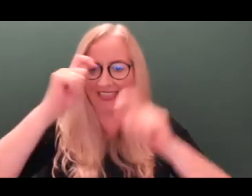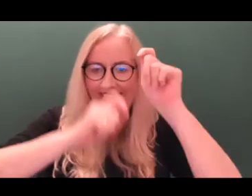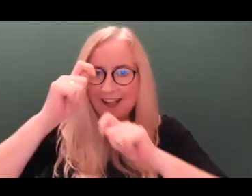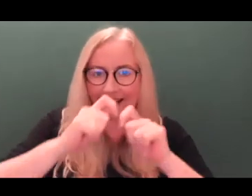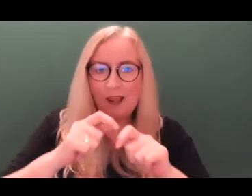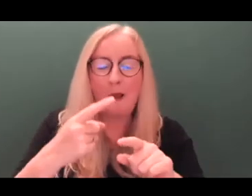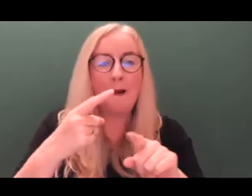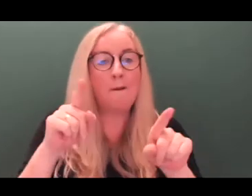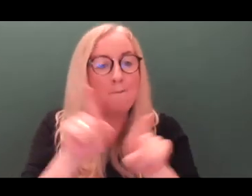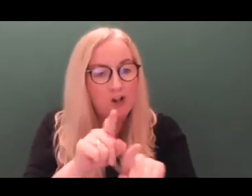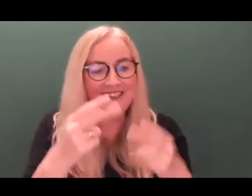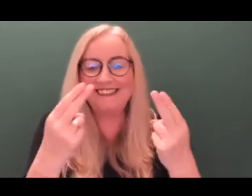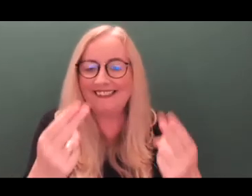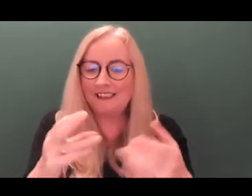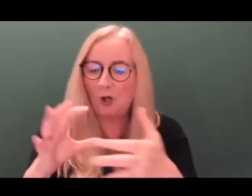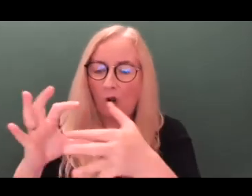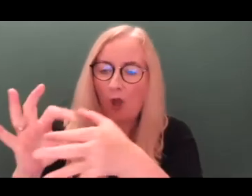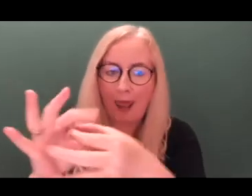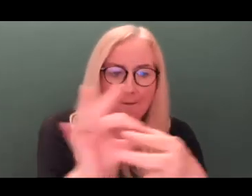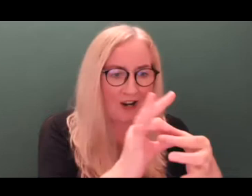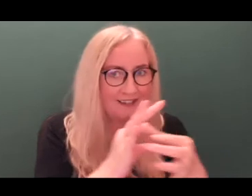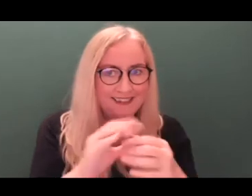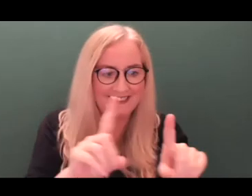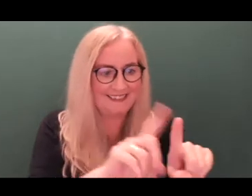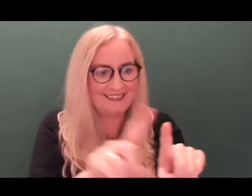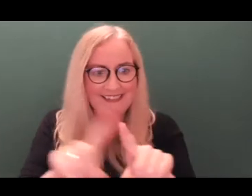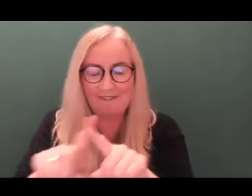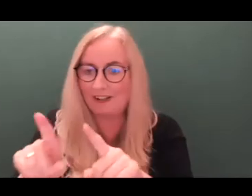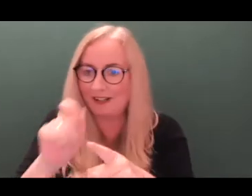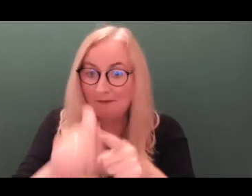collaboration across all, every sector, is just going to be so important so the